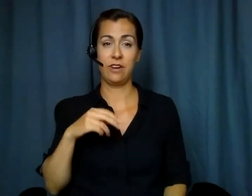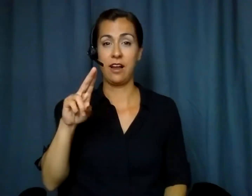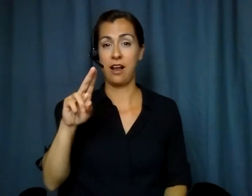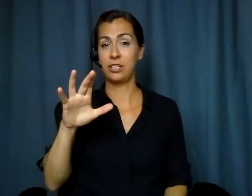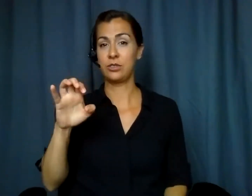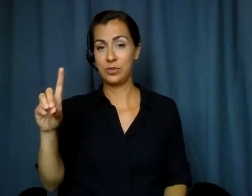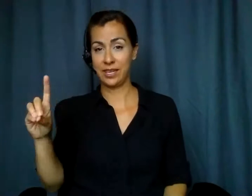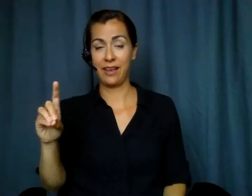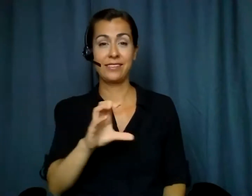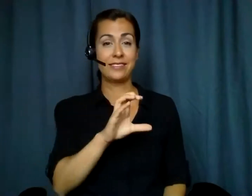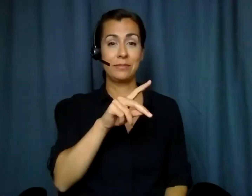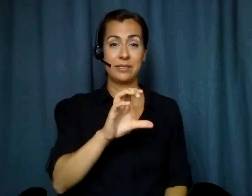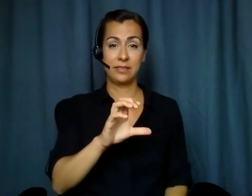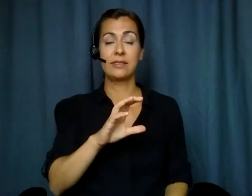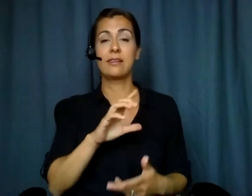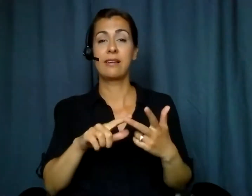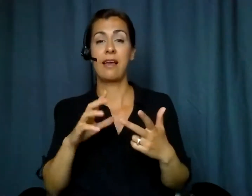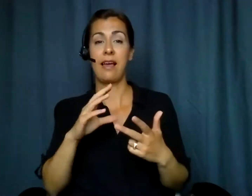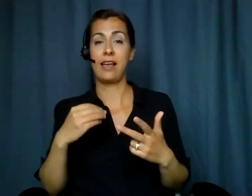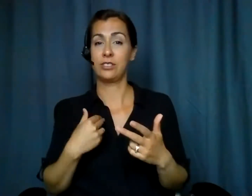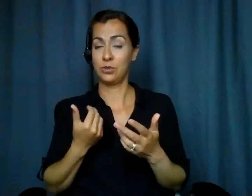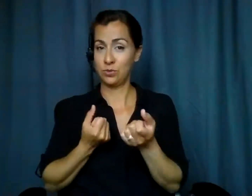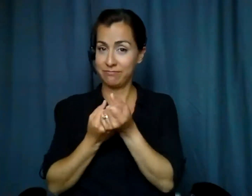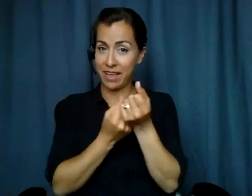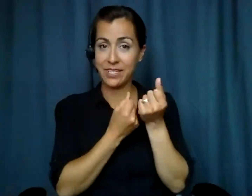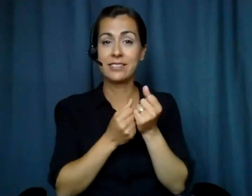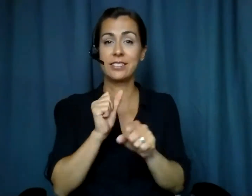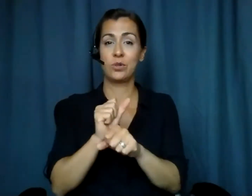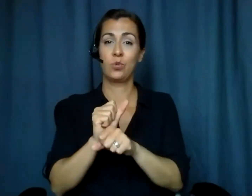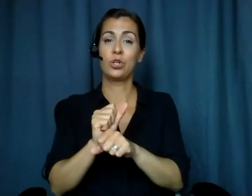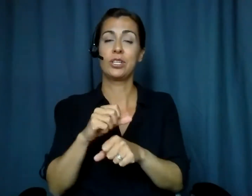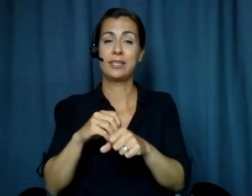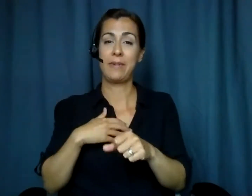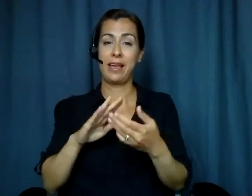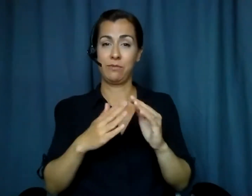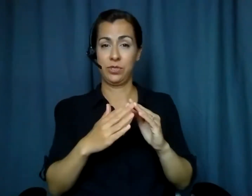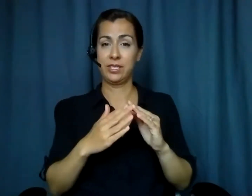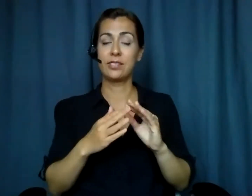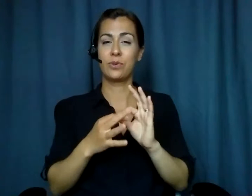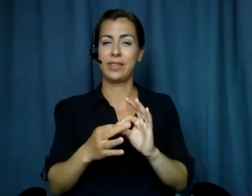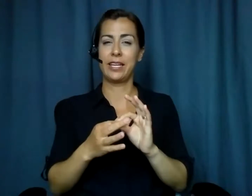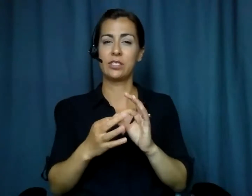You can pin Audrey, the ASL interpreter using the instructions in the chat.